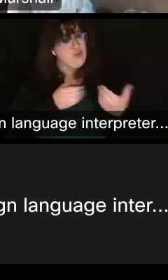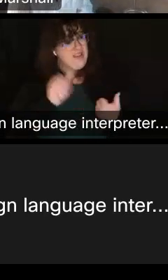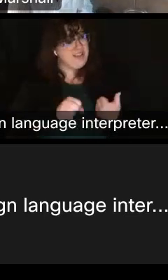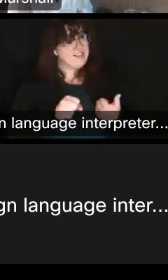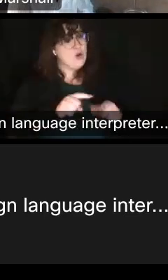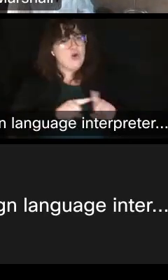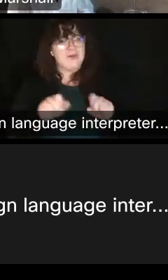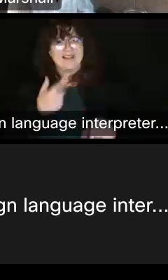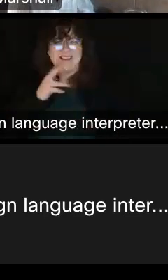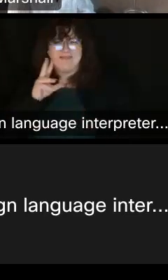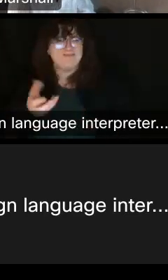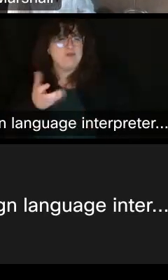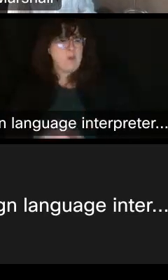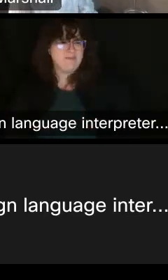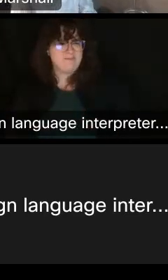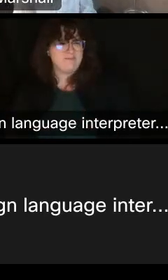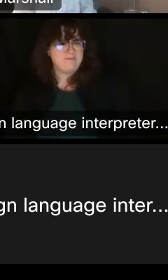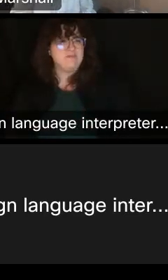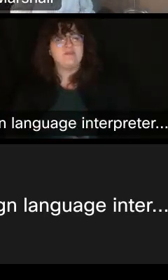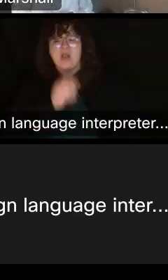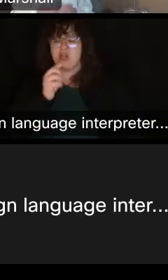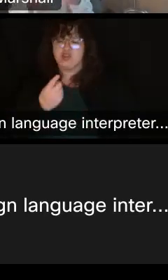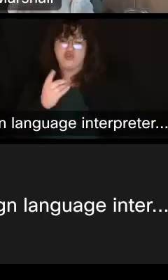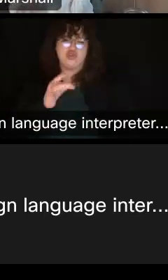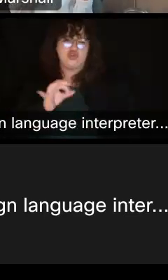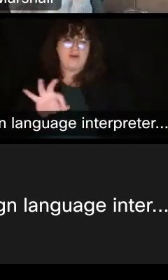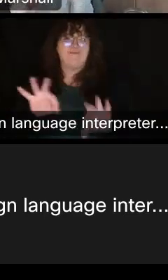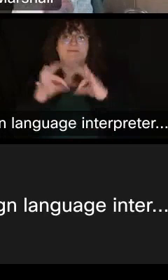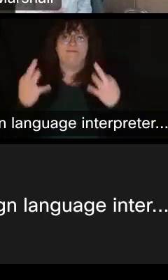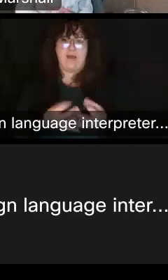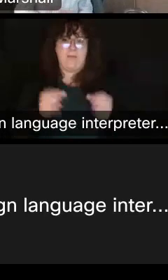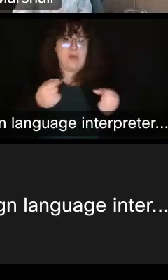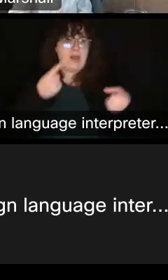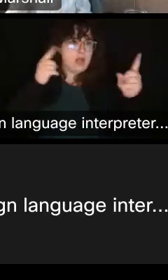should probably say the family, too, but the way statute reads it says child and family.